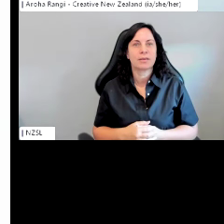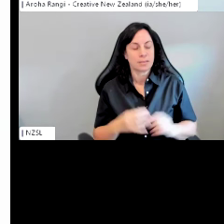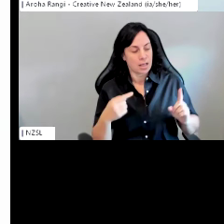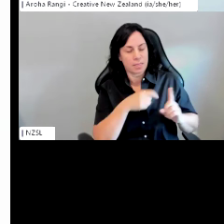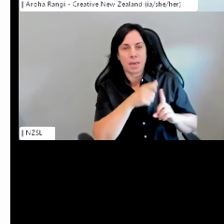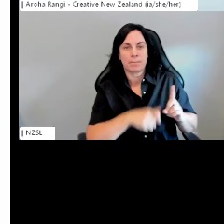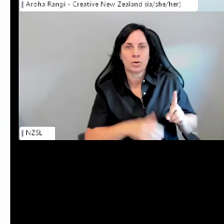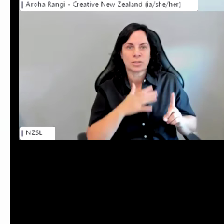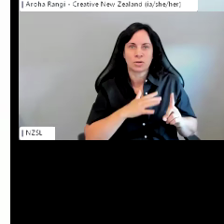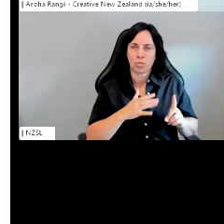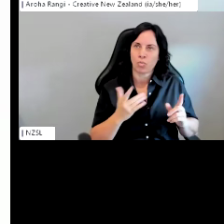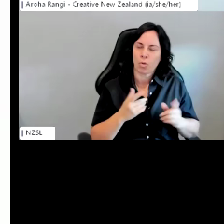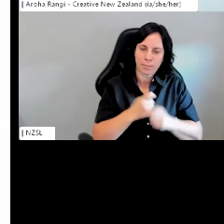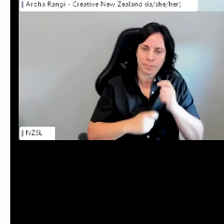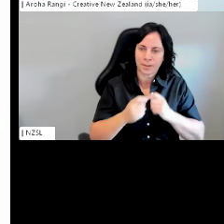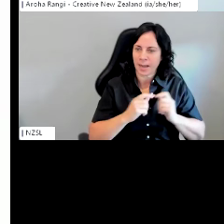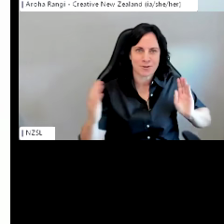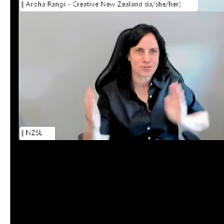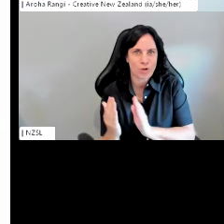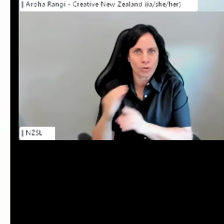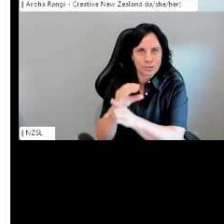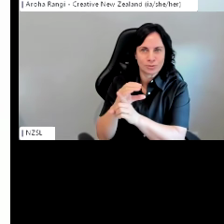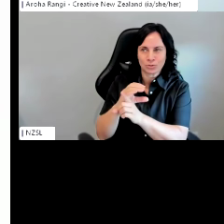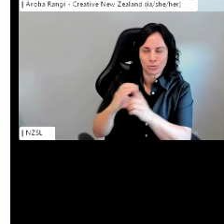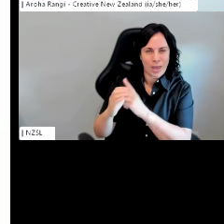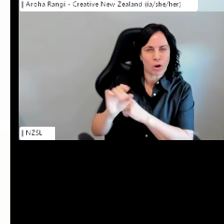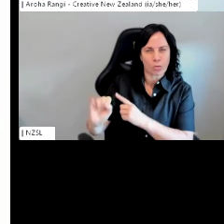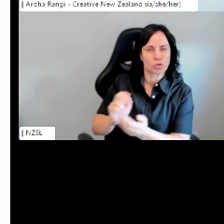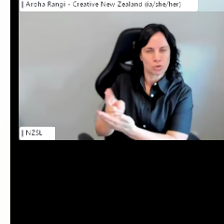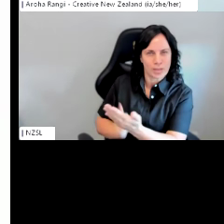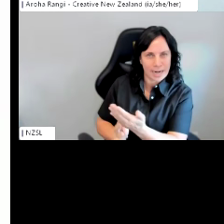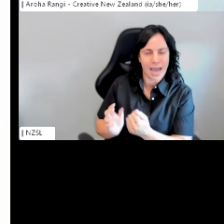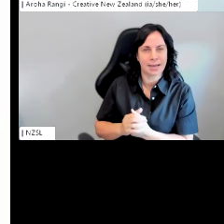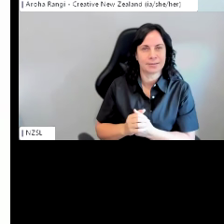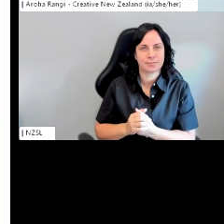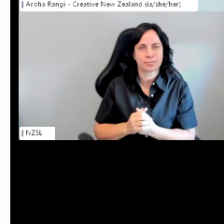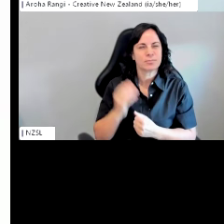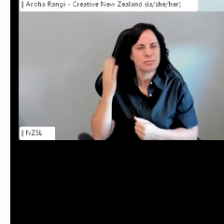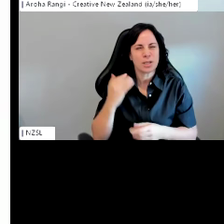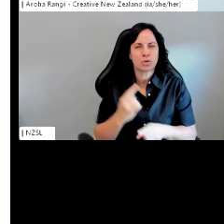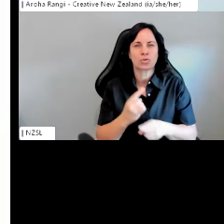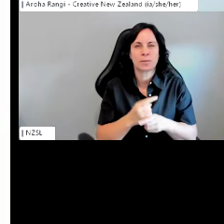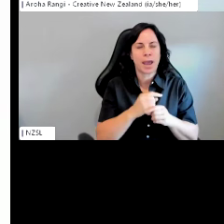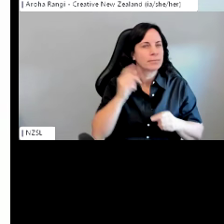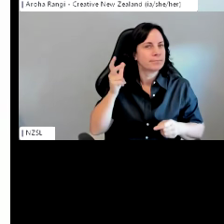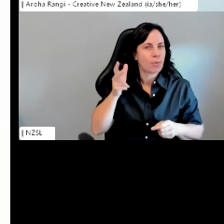want to get closer to the source. So, you know, I said before about audio and video. Um, they want,